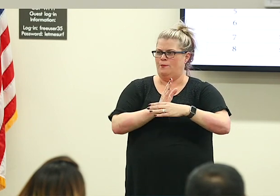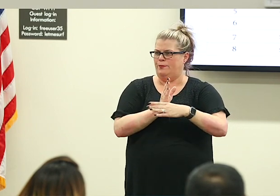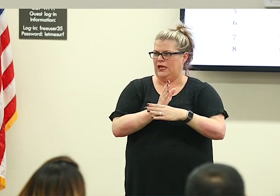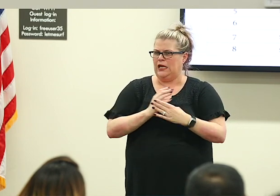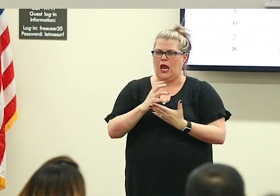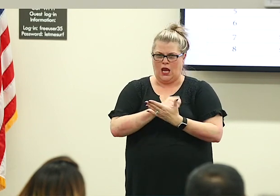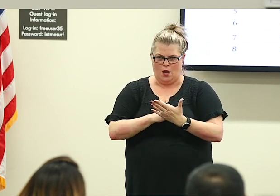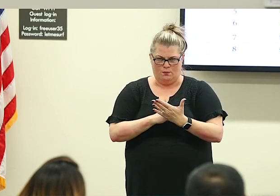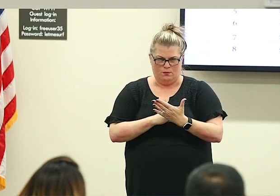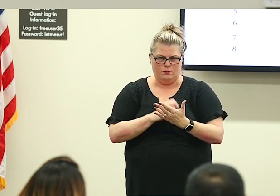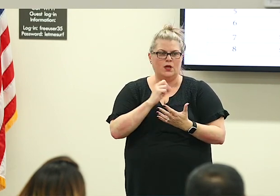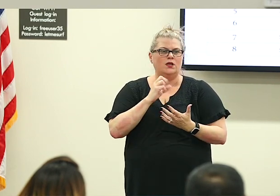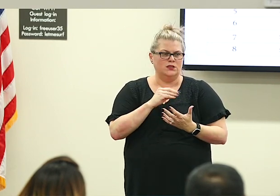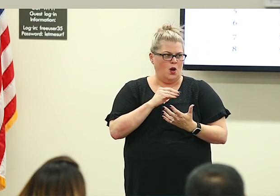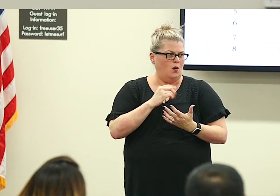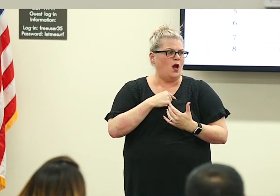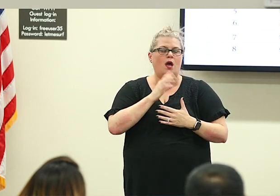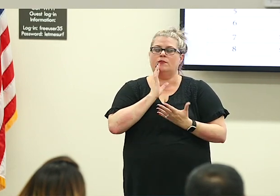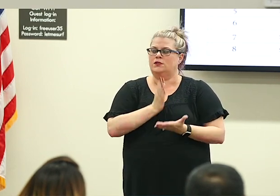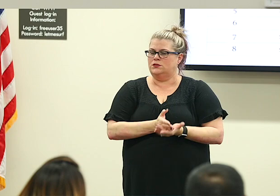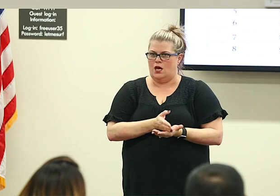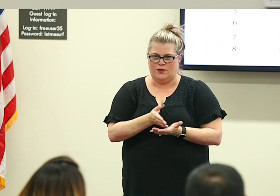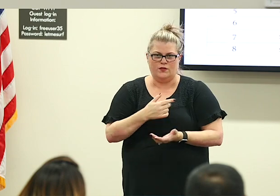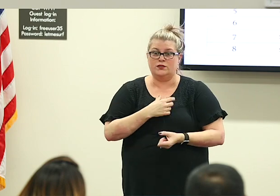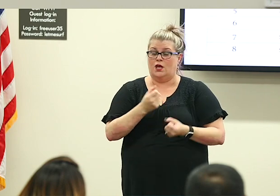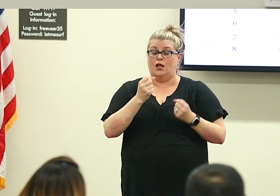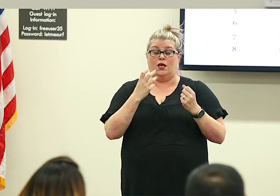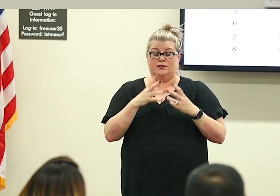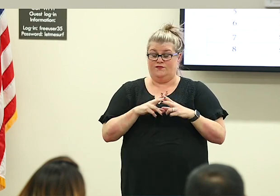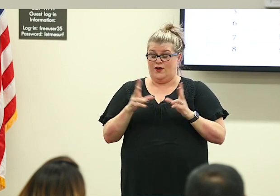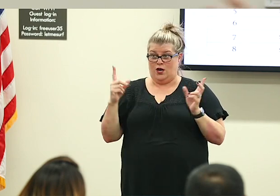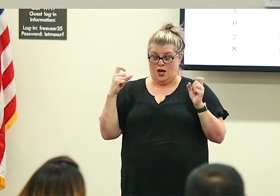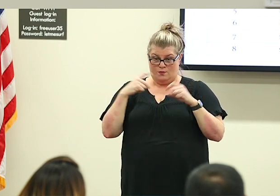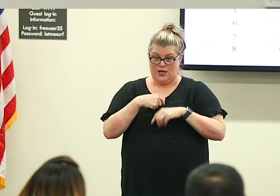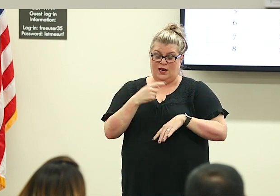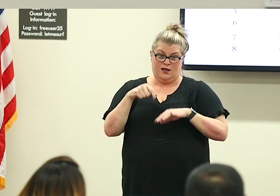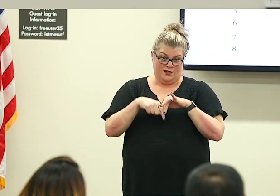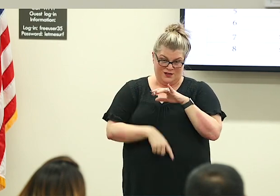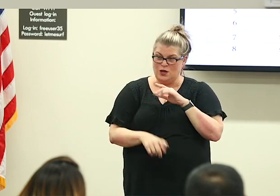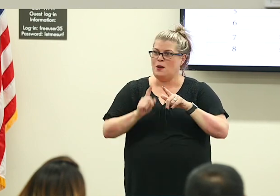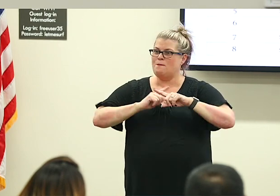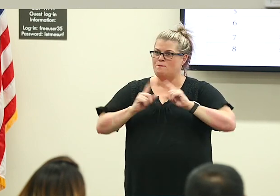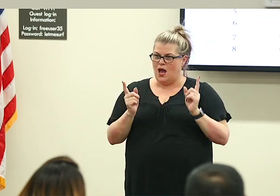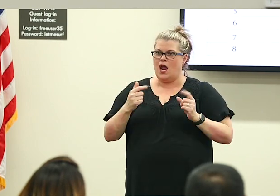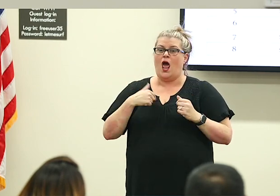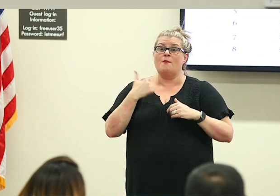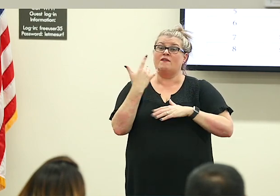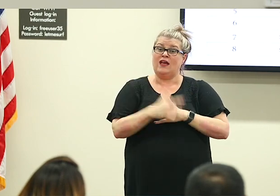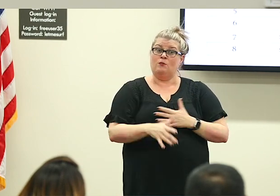So I'm gonna stop there, there's a lot I could go into. I just want to make myself available to answer any questions after this meeting.